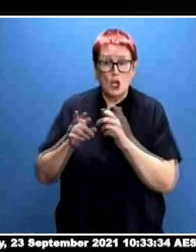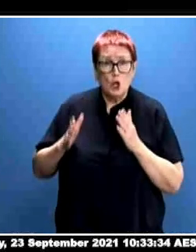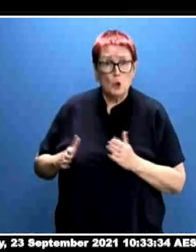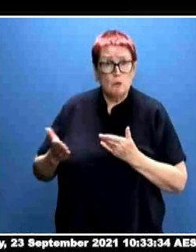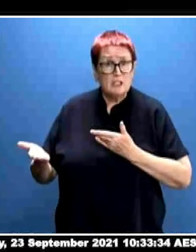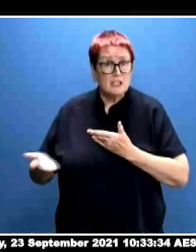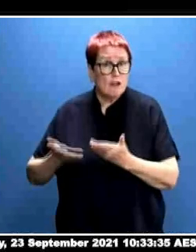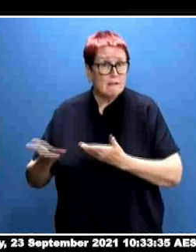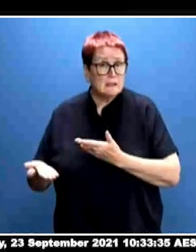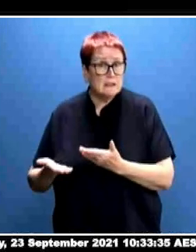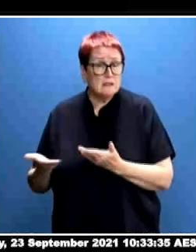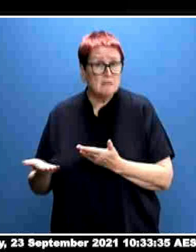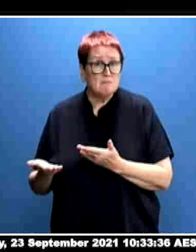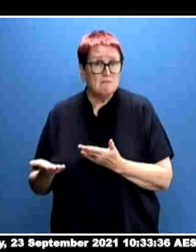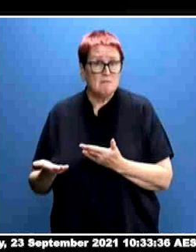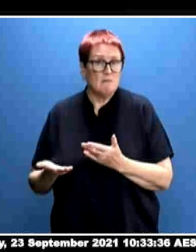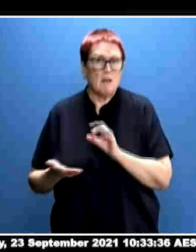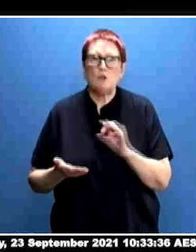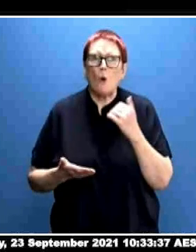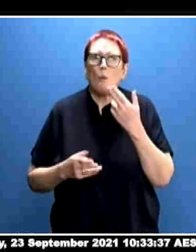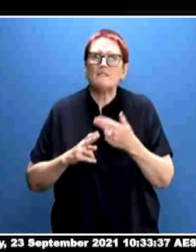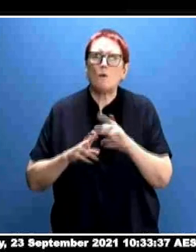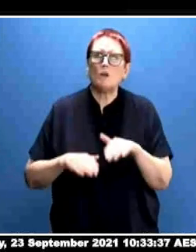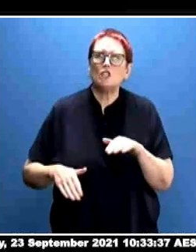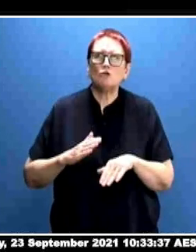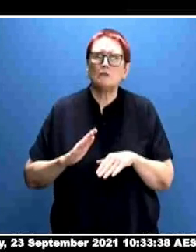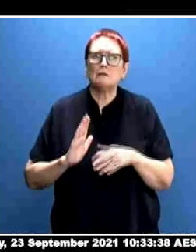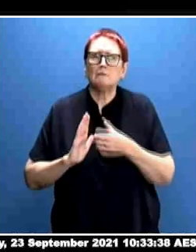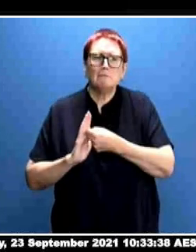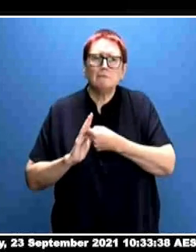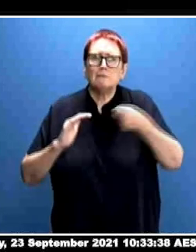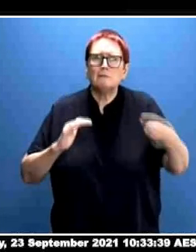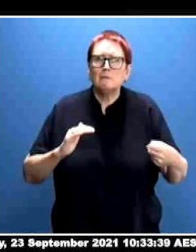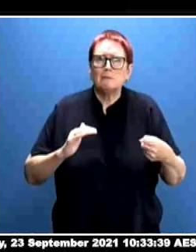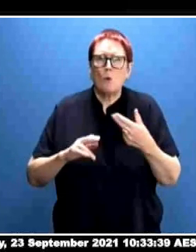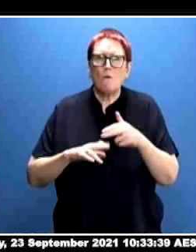not necessarily for out-of-home care or child protection? Yes.